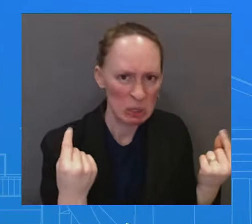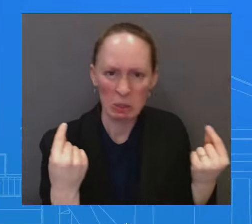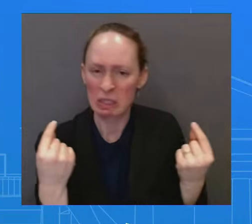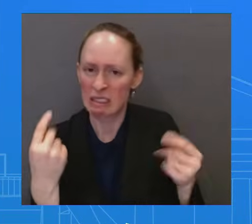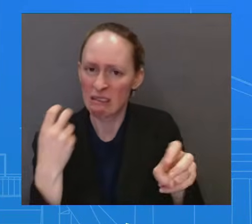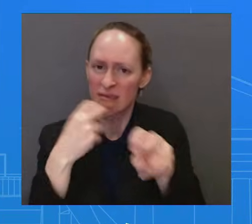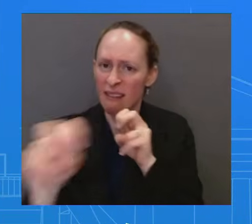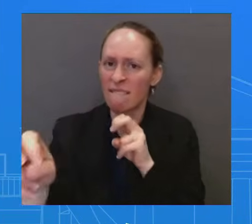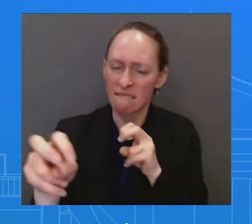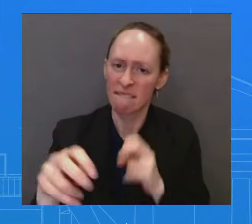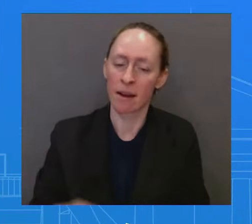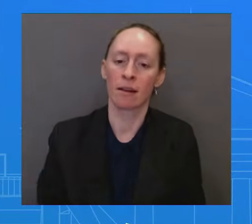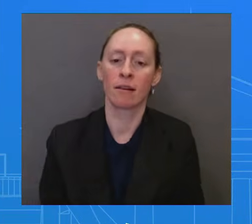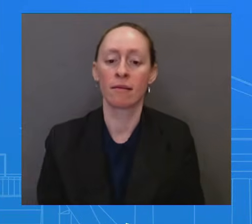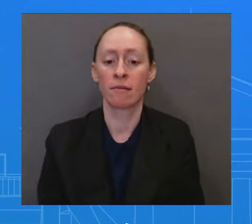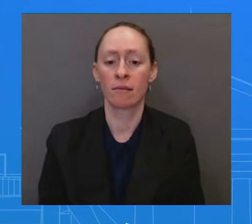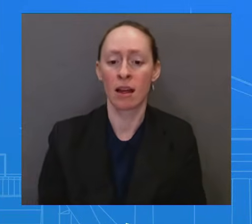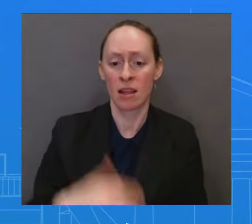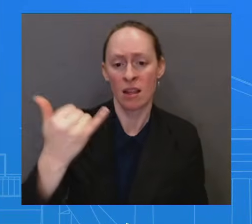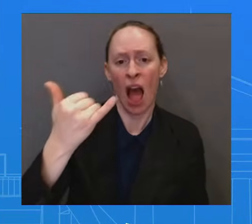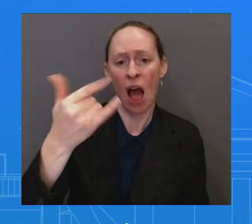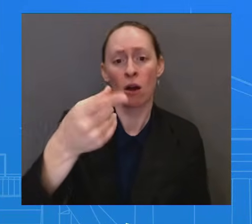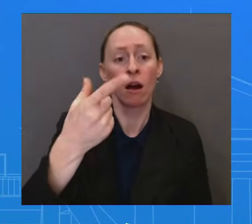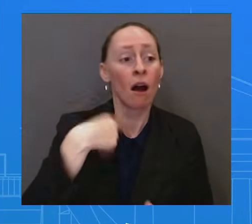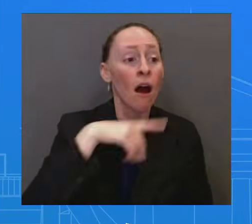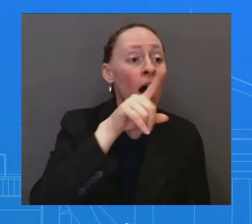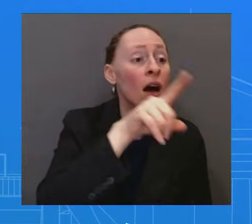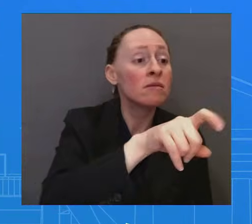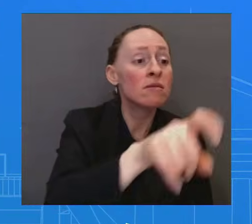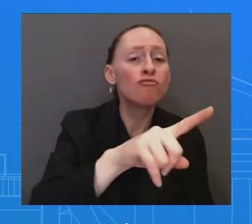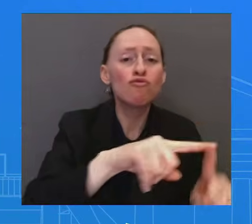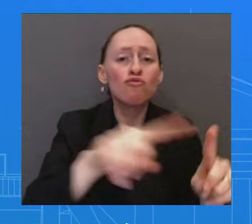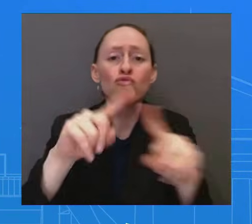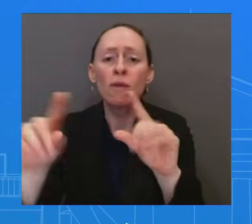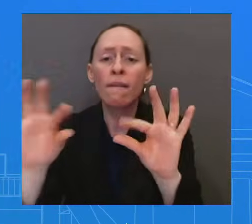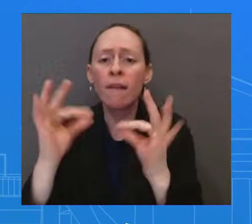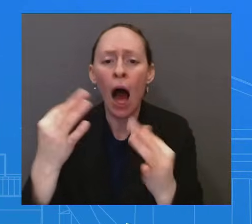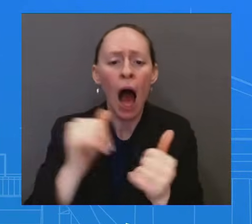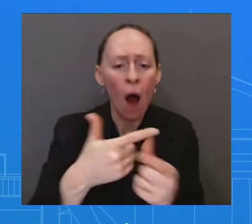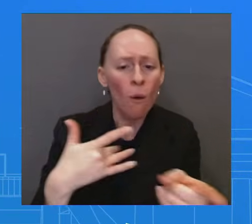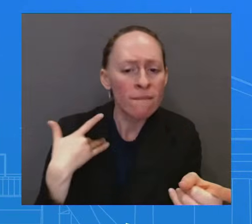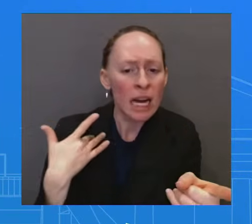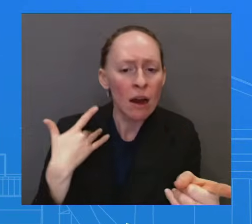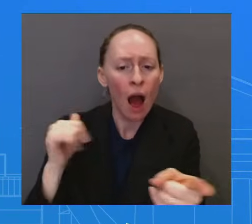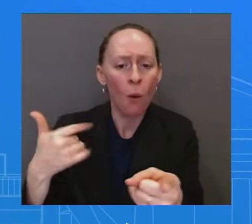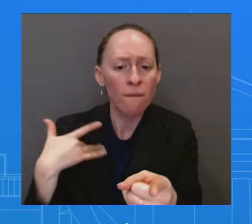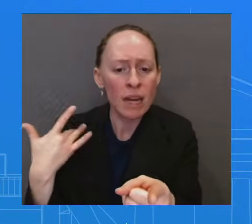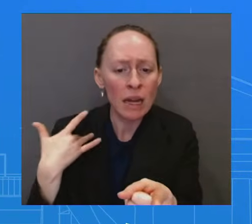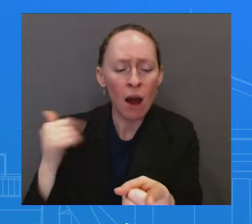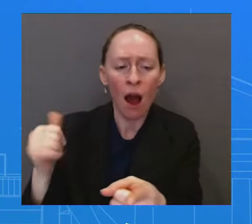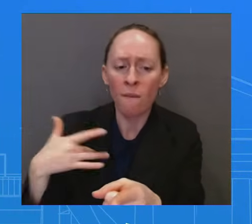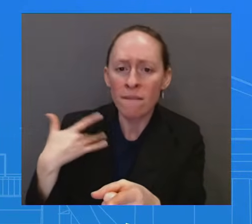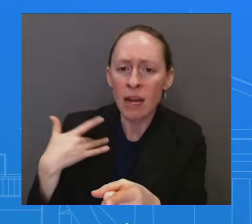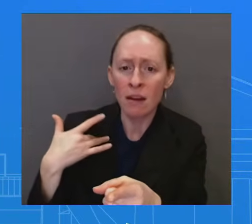how they feel about the decision-making process. I think you're going to find that -- that they're pretty grateful for the work that we've done and the leadership that we've shown.